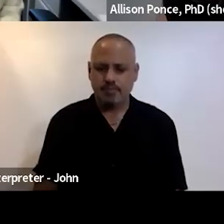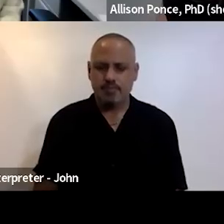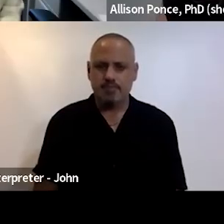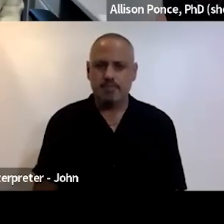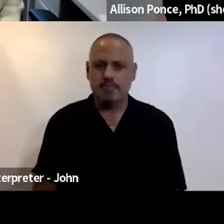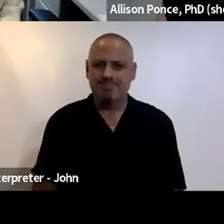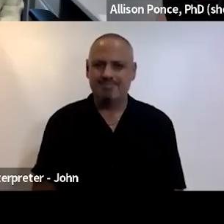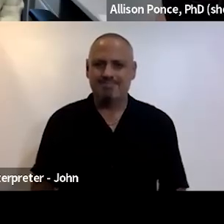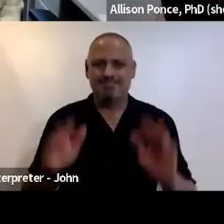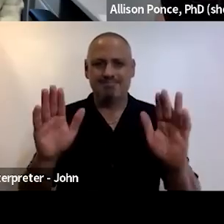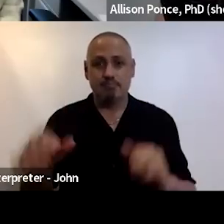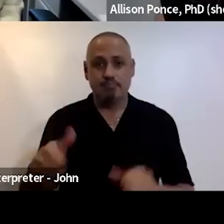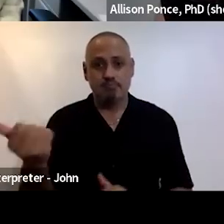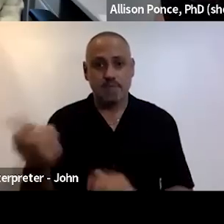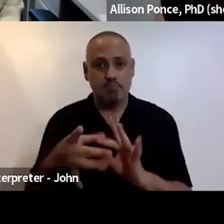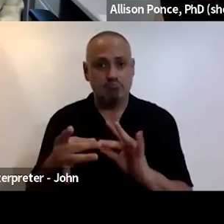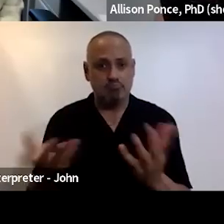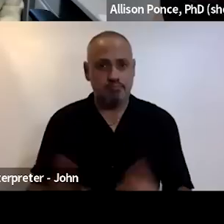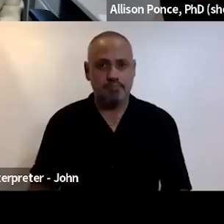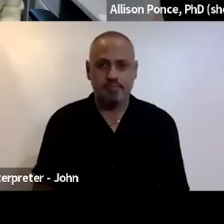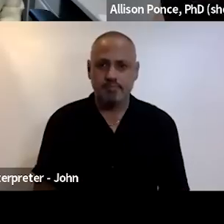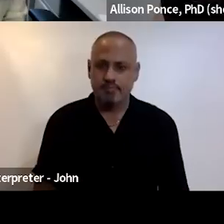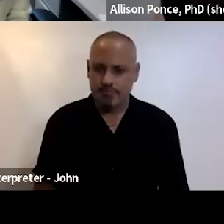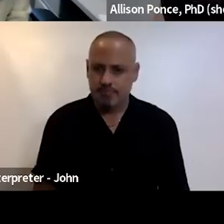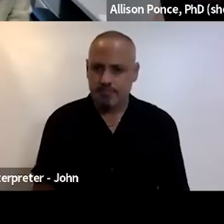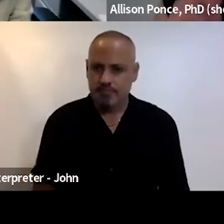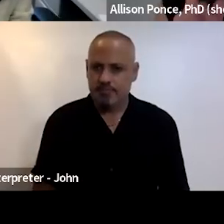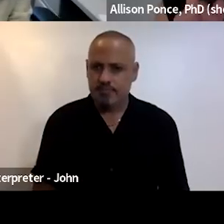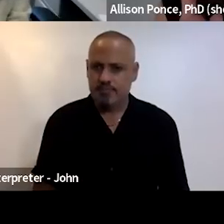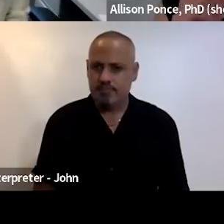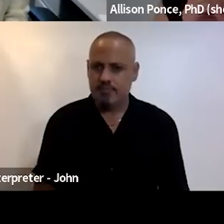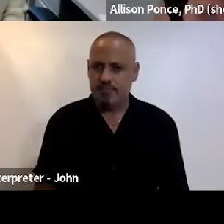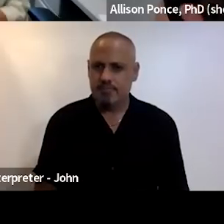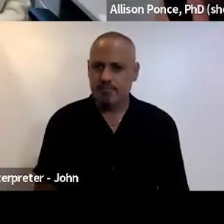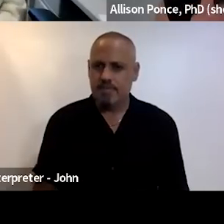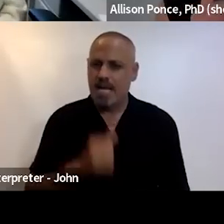Fantastic. Are there other thoughts? So I don't have another answer to that question,